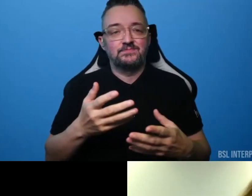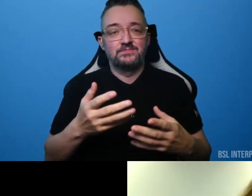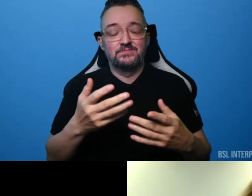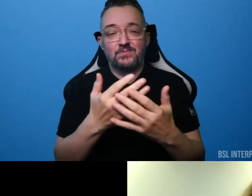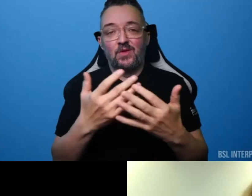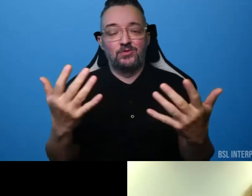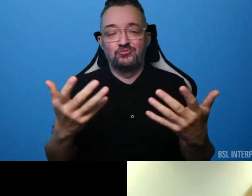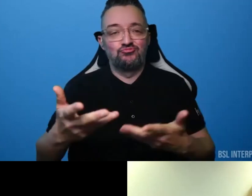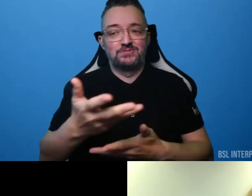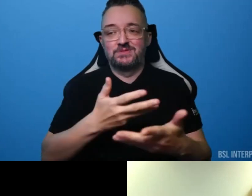discuss today.